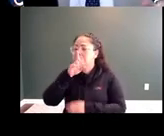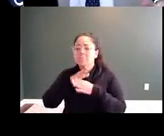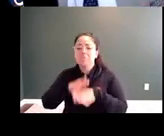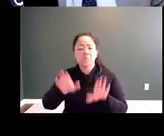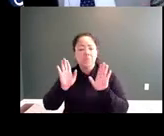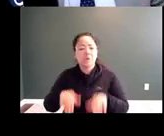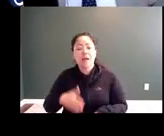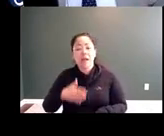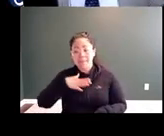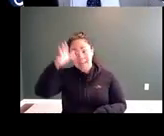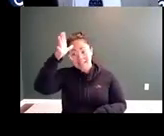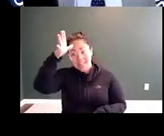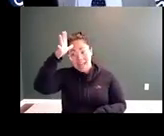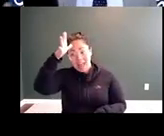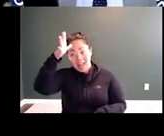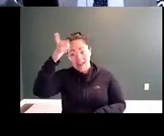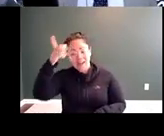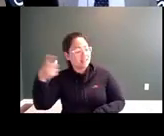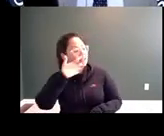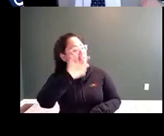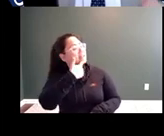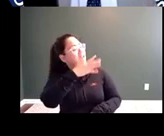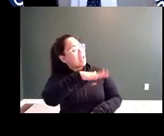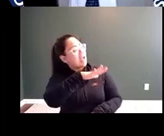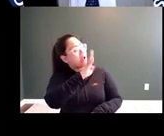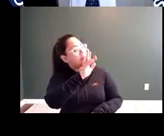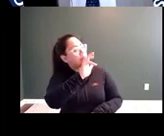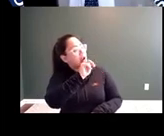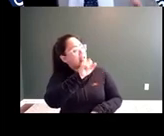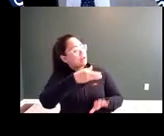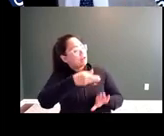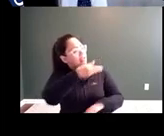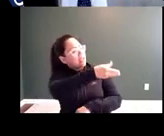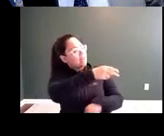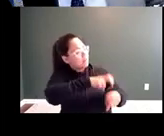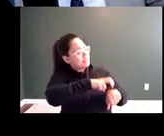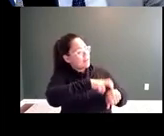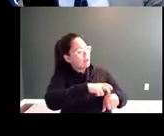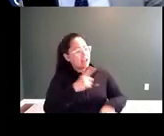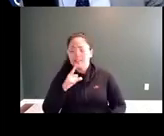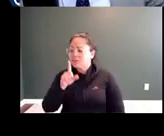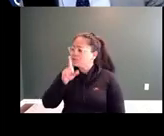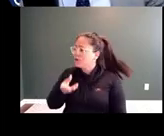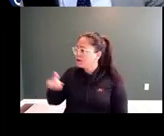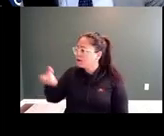My dad then from the other end of the table says, "Oh, hey, Brien, could you please pass the potatoes?" And I say, sure, dad. Here they are.